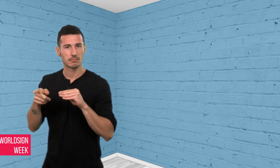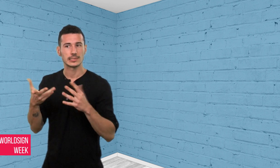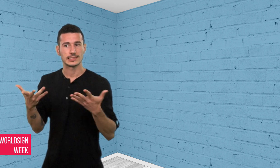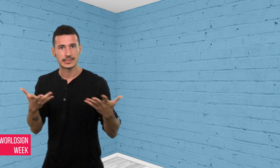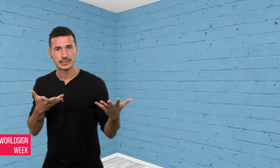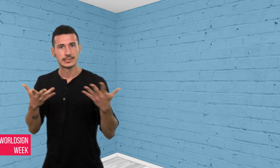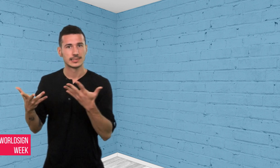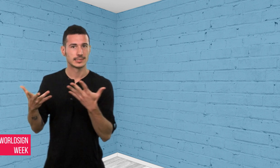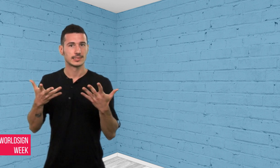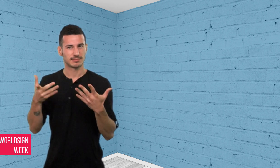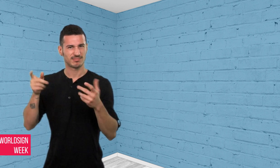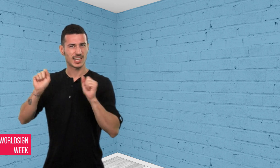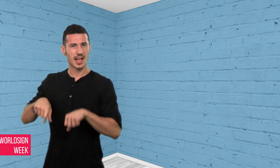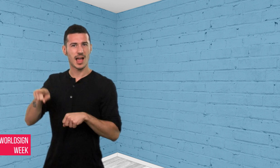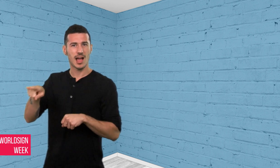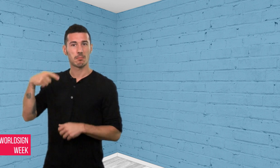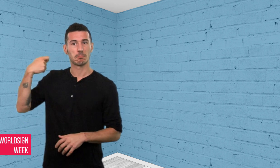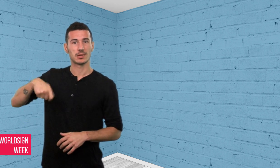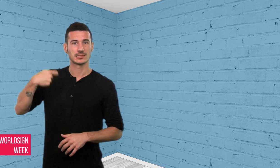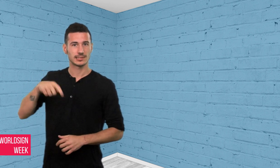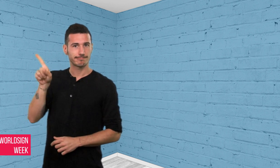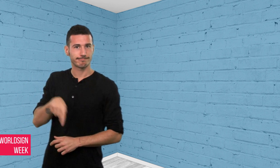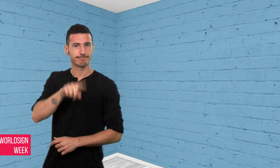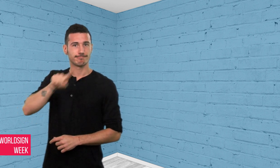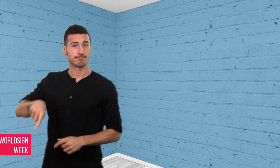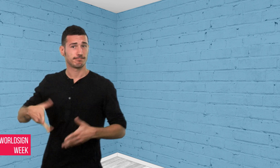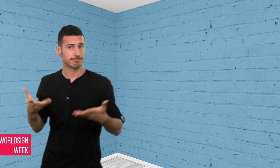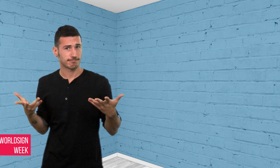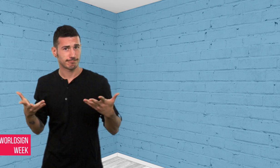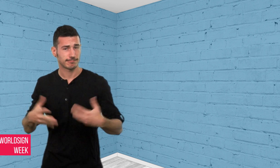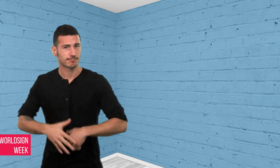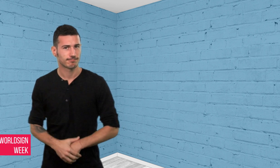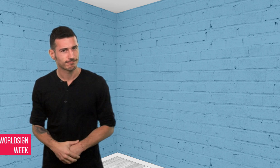problem might cost her presidency.